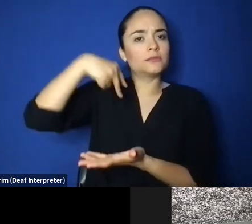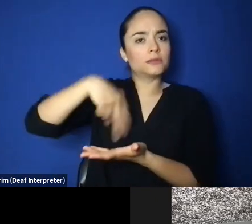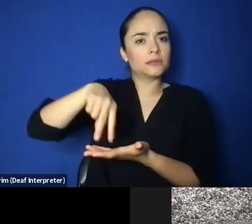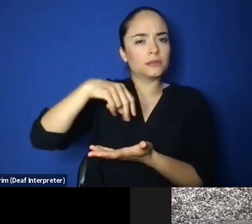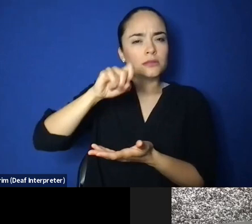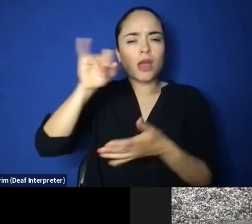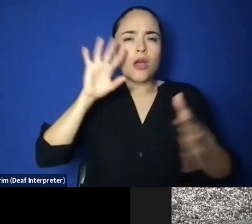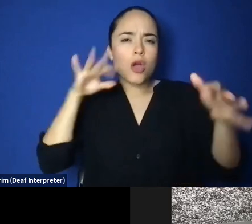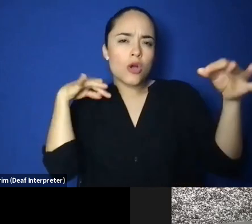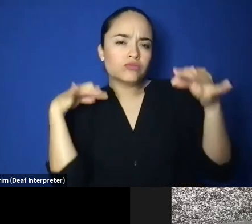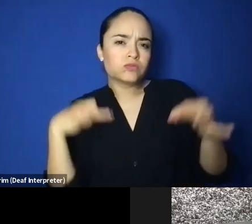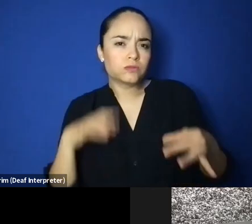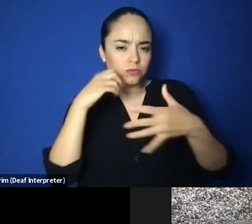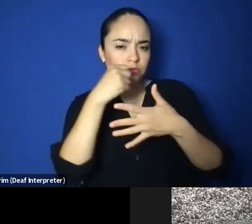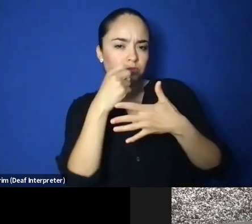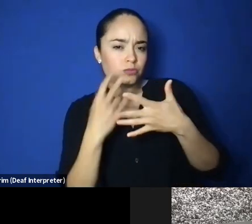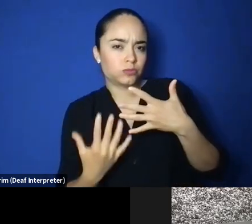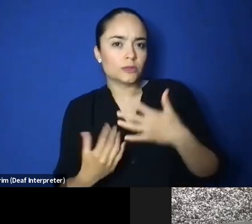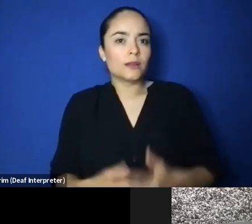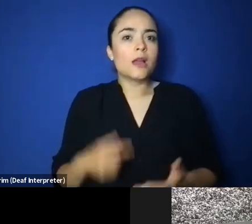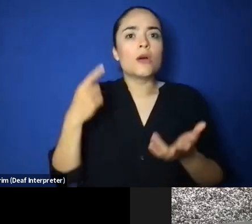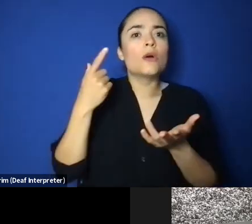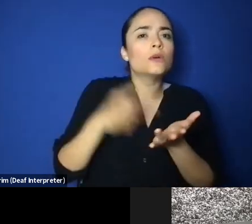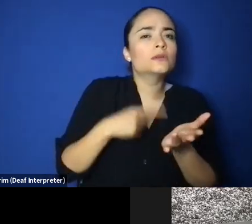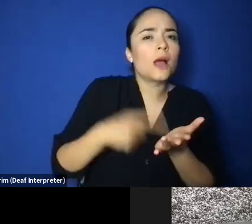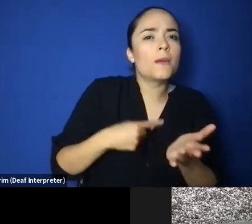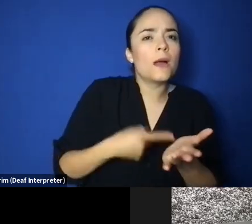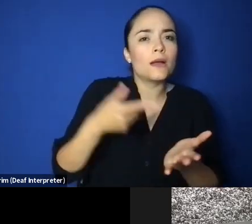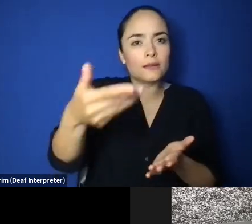there will be times when I'll invite you, and I'll show you some steps on how to participate at a